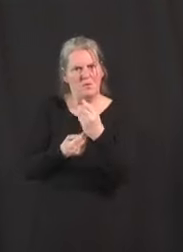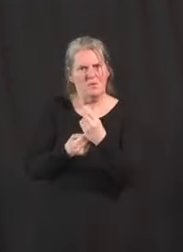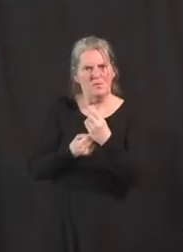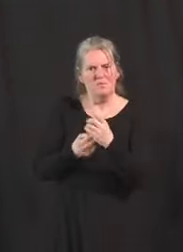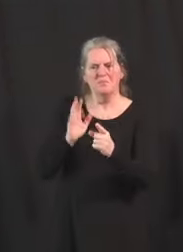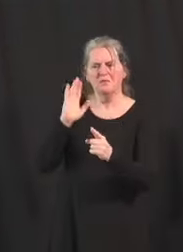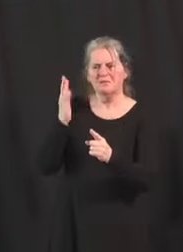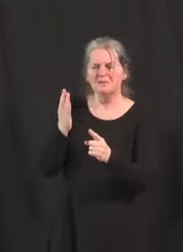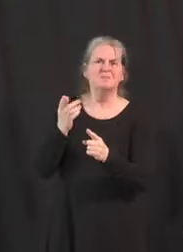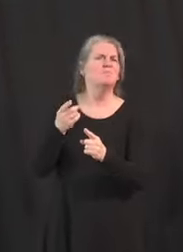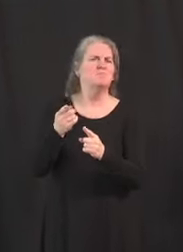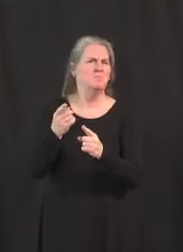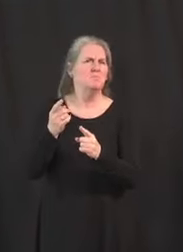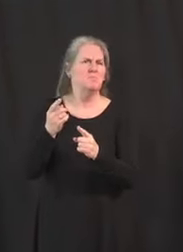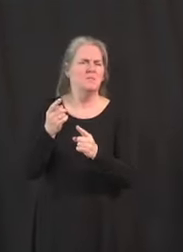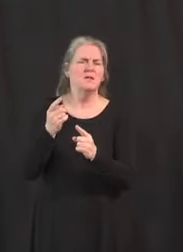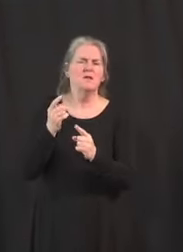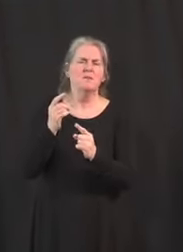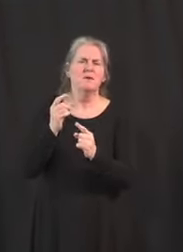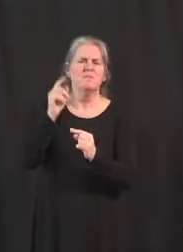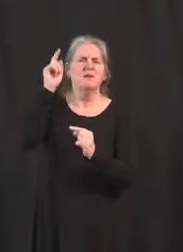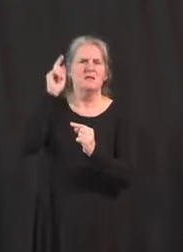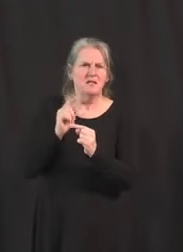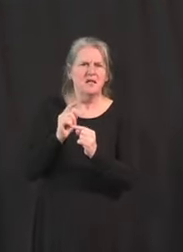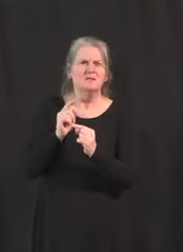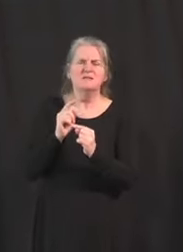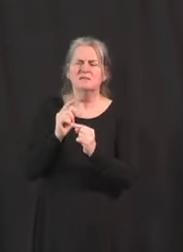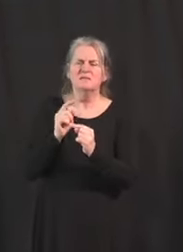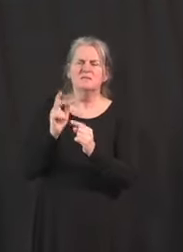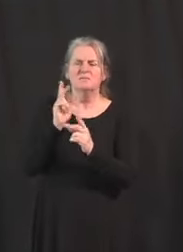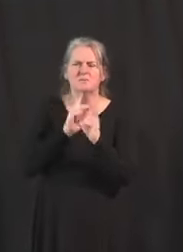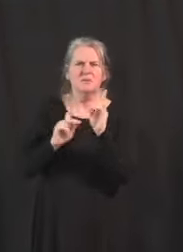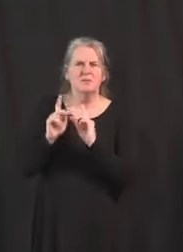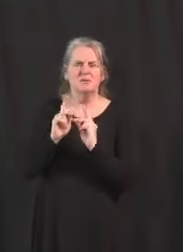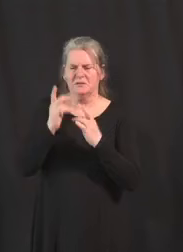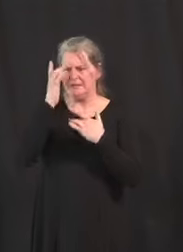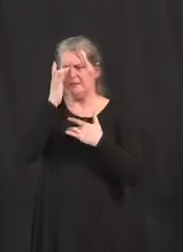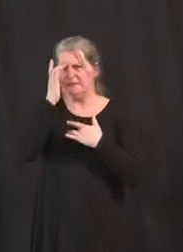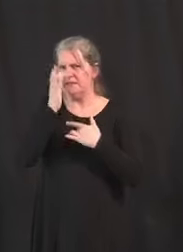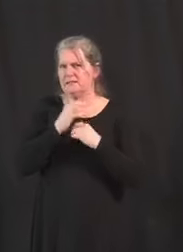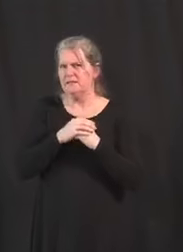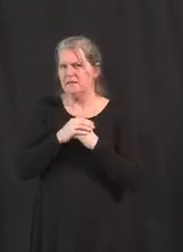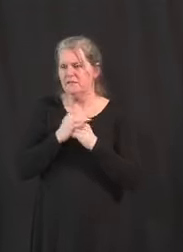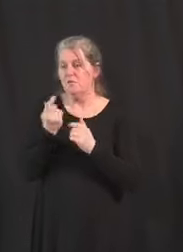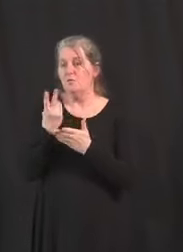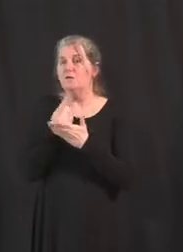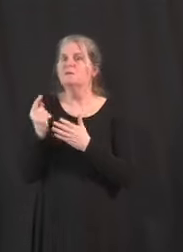TIME OVERALL OR QUIETER TIME I SHOULD SAY COMPARED TO A FEW WEEKS AGO WHEN WE HAD A LOT MORE